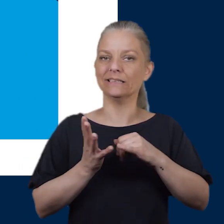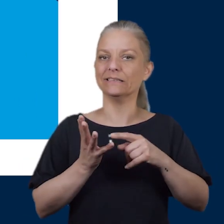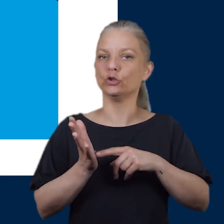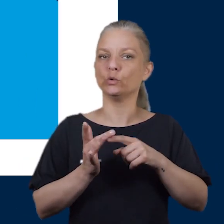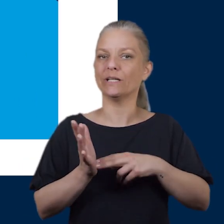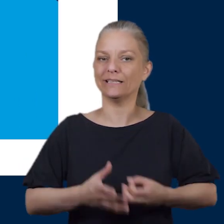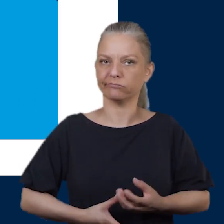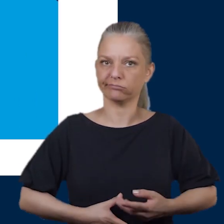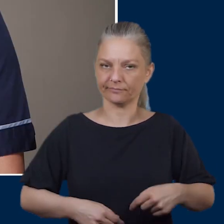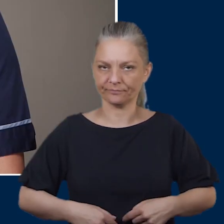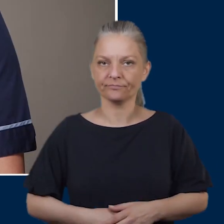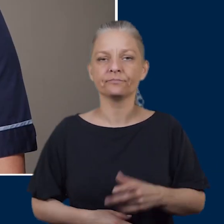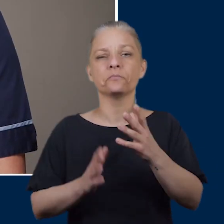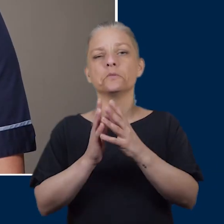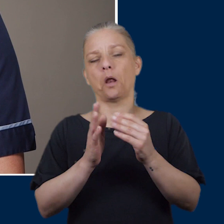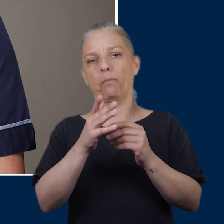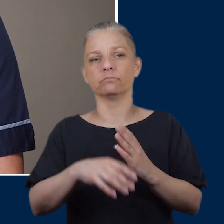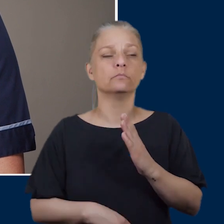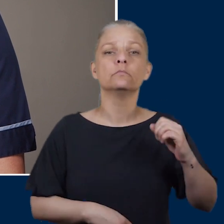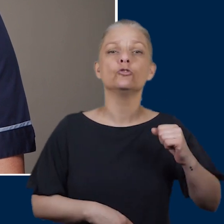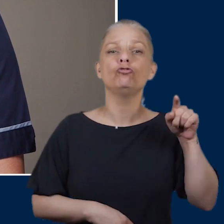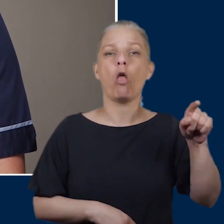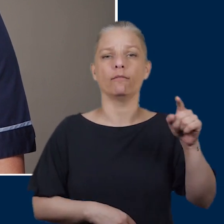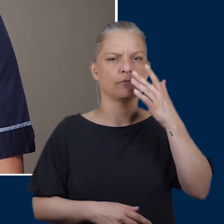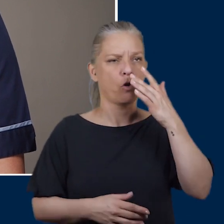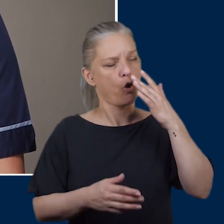Just to give you an example, in the west of Scotland the most common cause of secondary